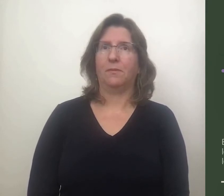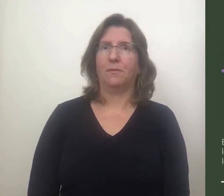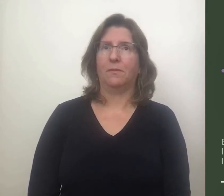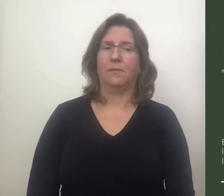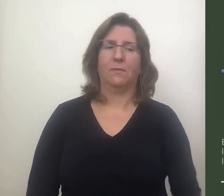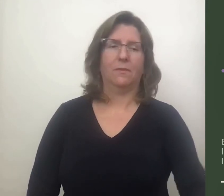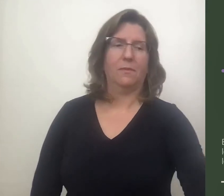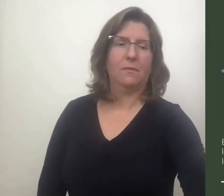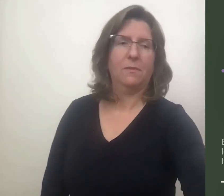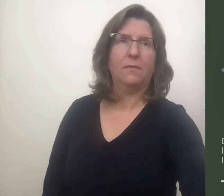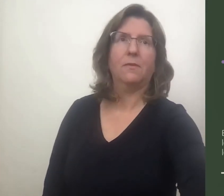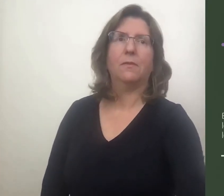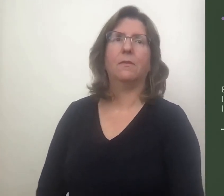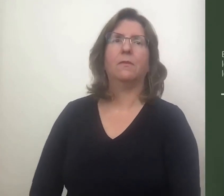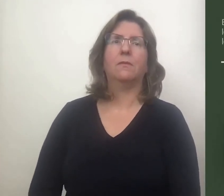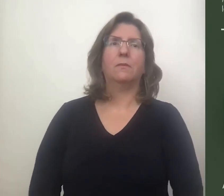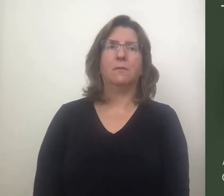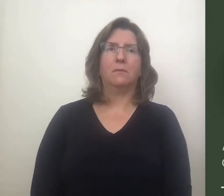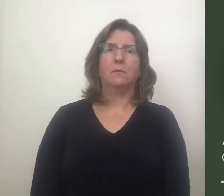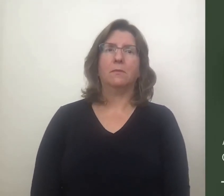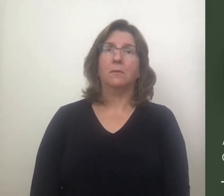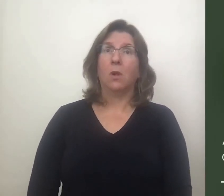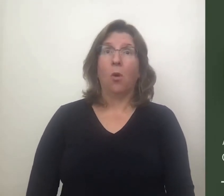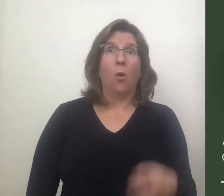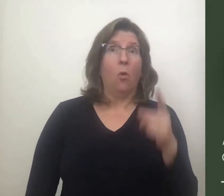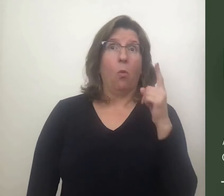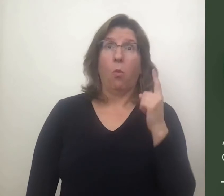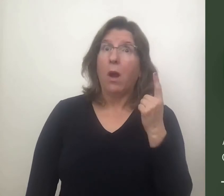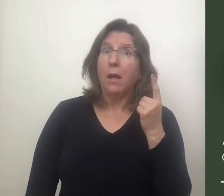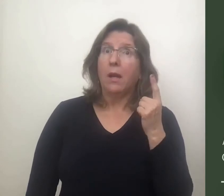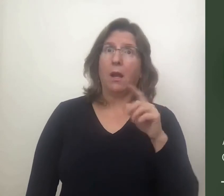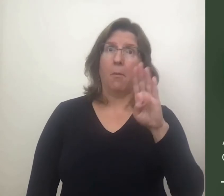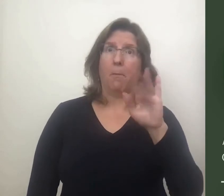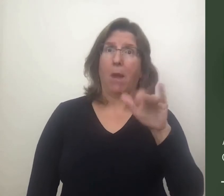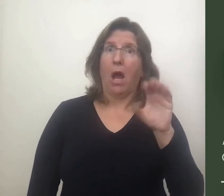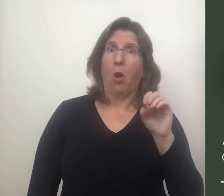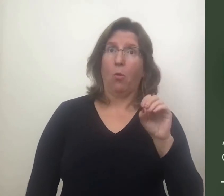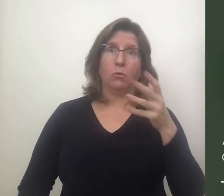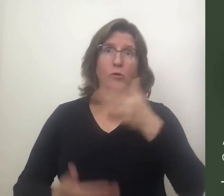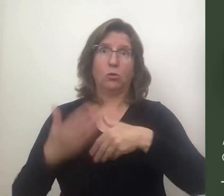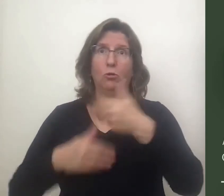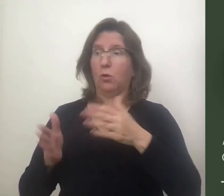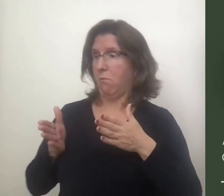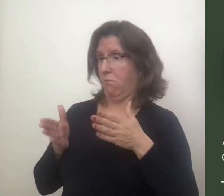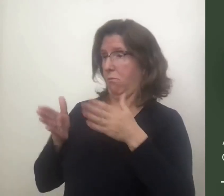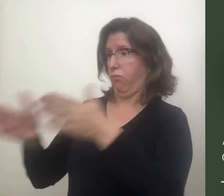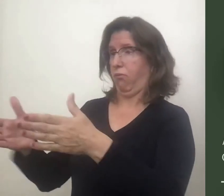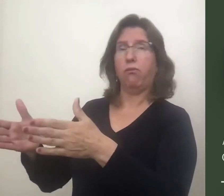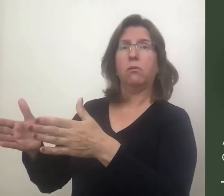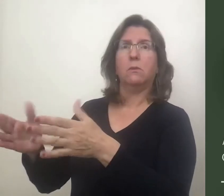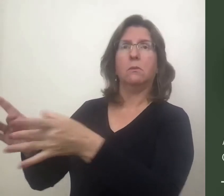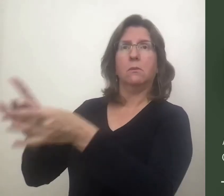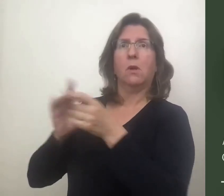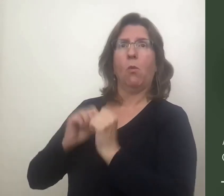One bio-social portal is hearing.